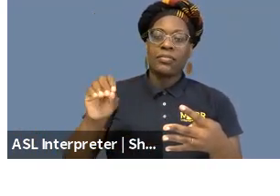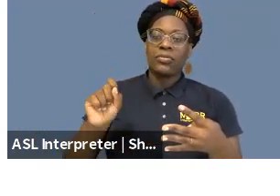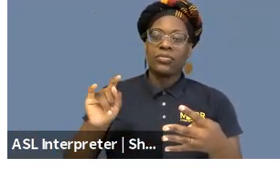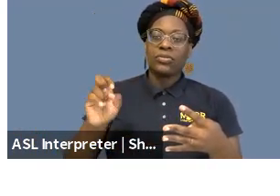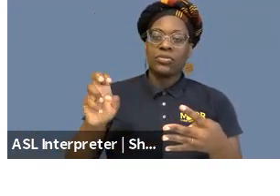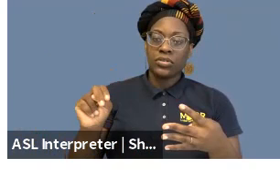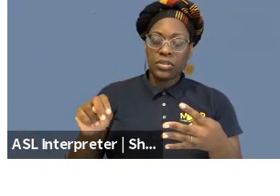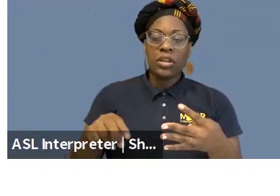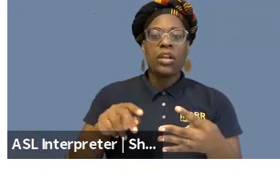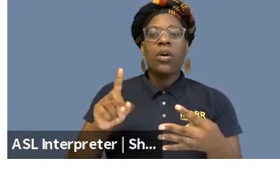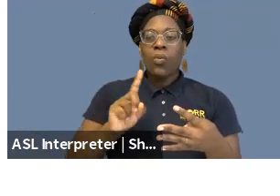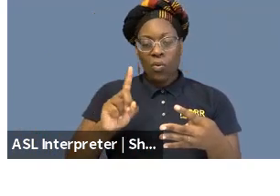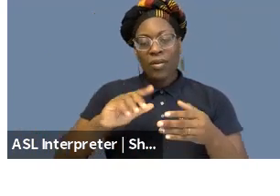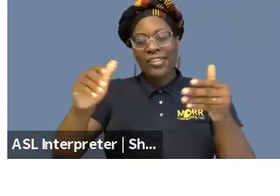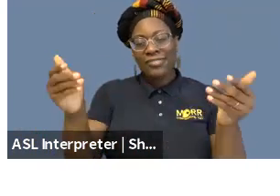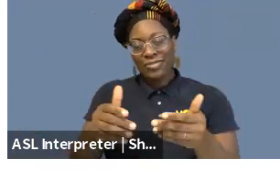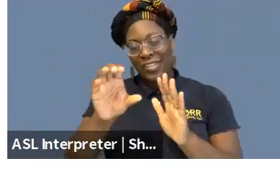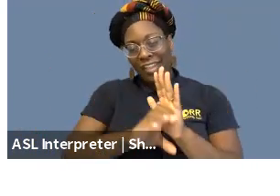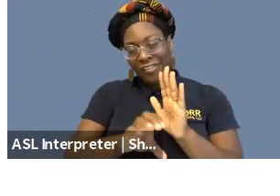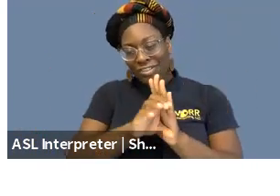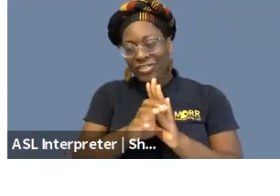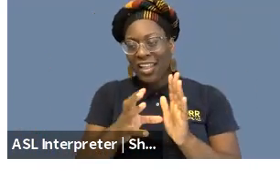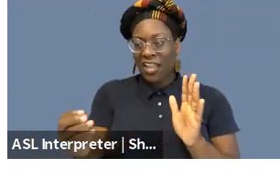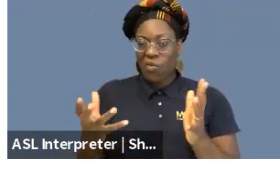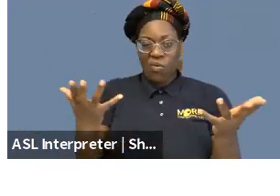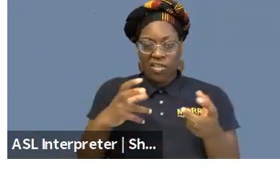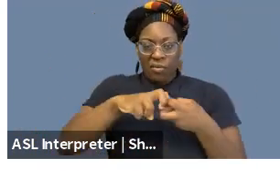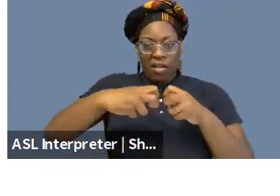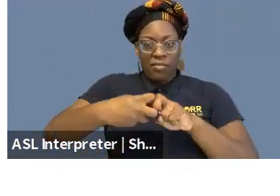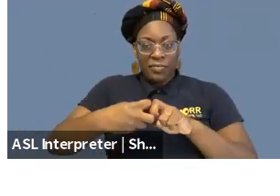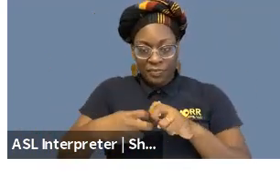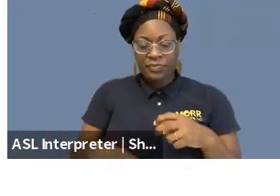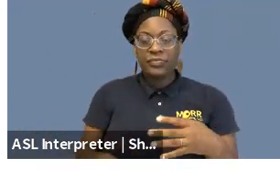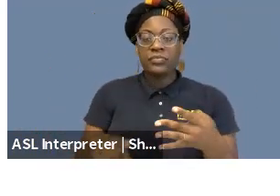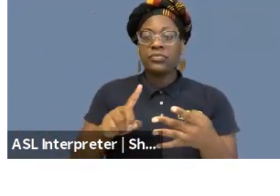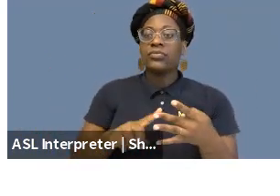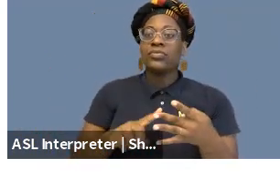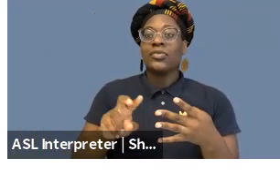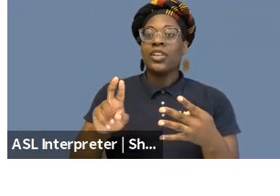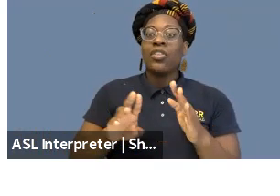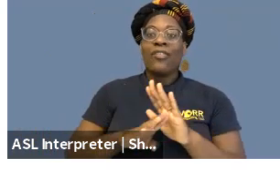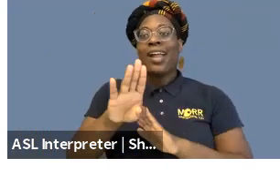the rising action (the obstacles in the way to resolving the complication);